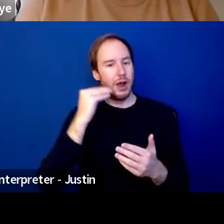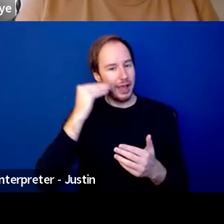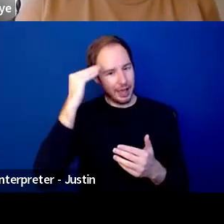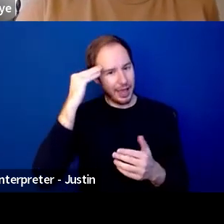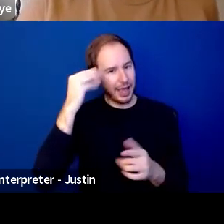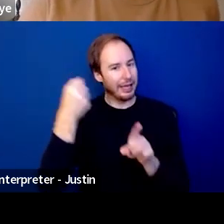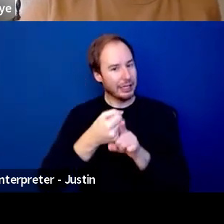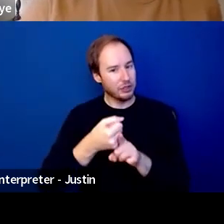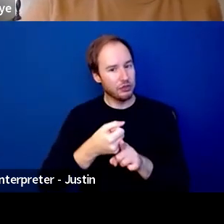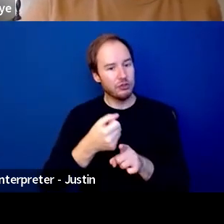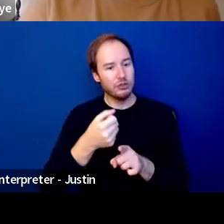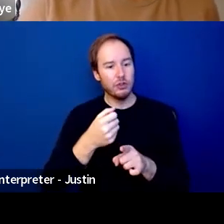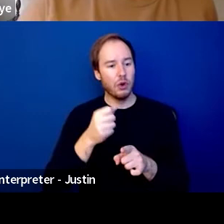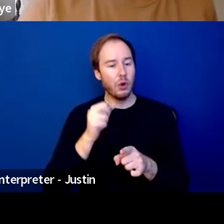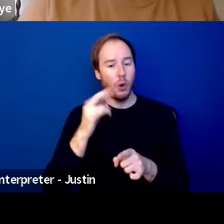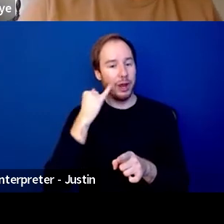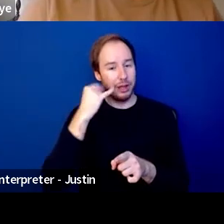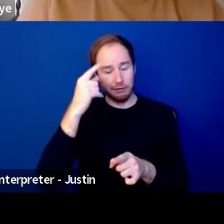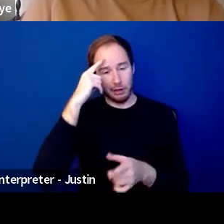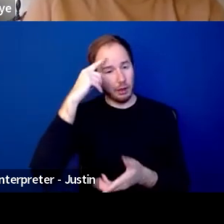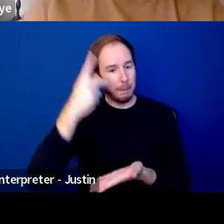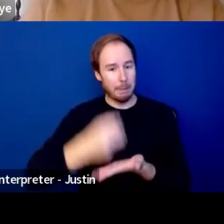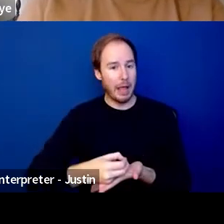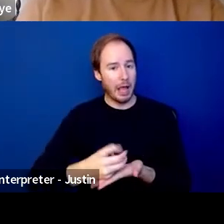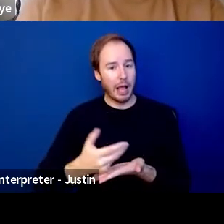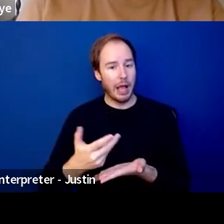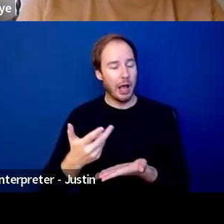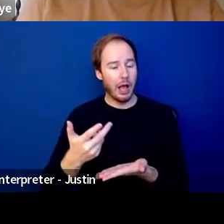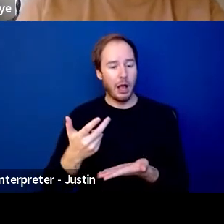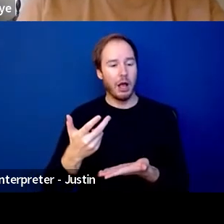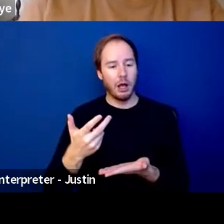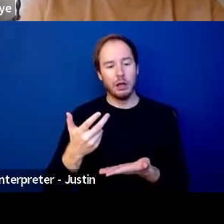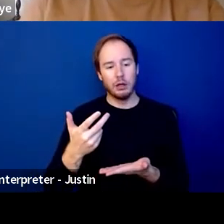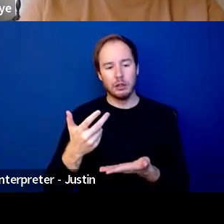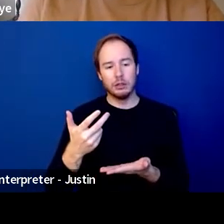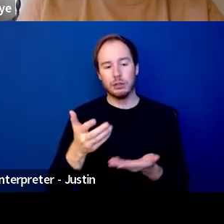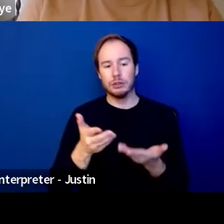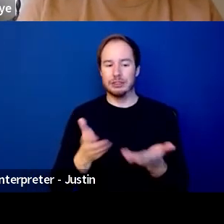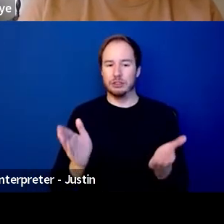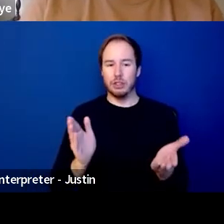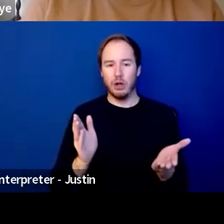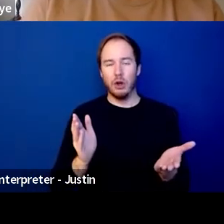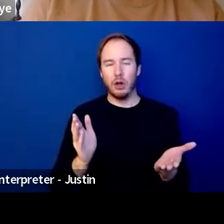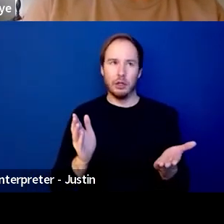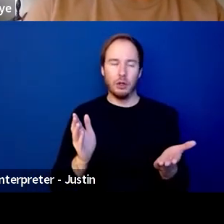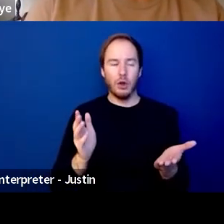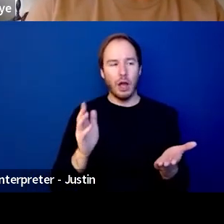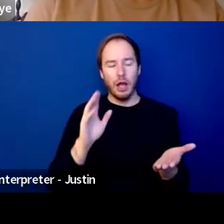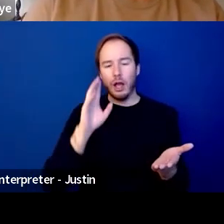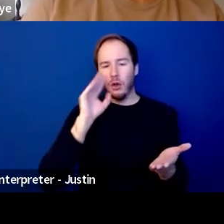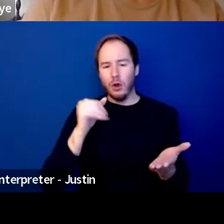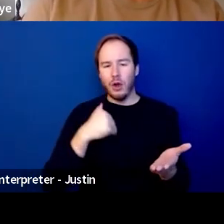or without loss of consciousness. In general, I think there is some sort of locality